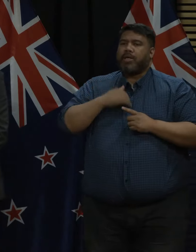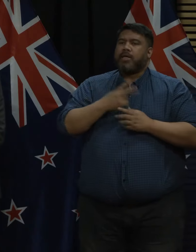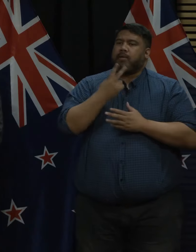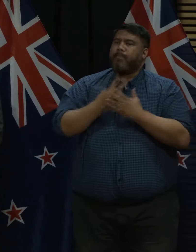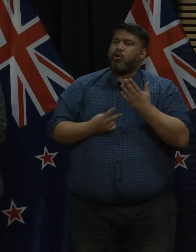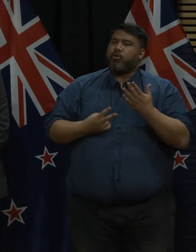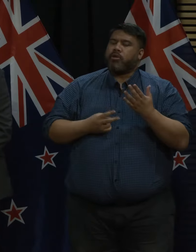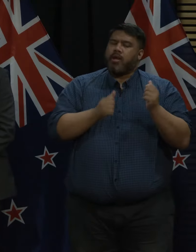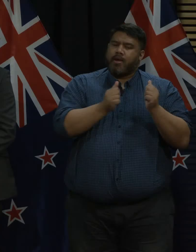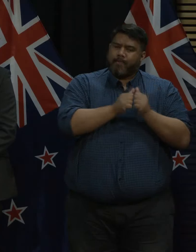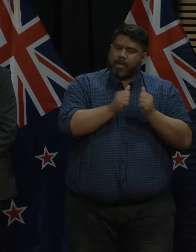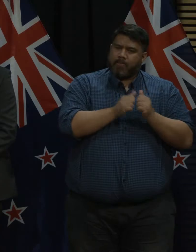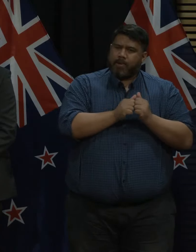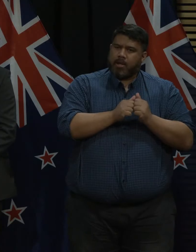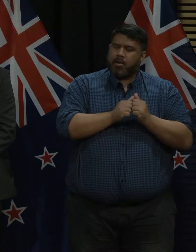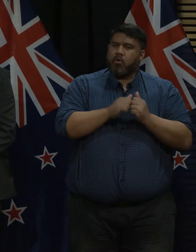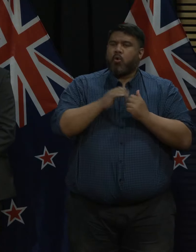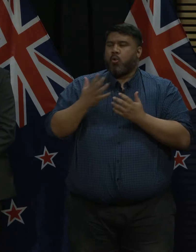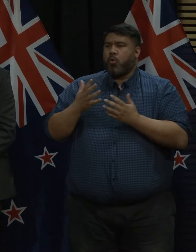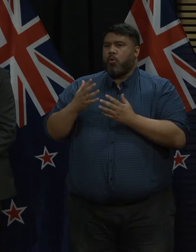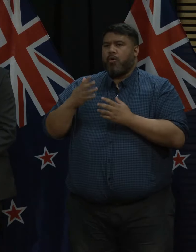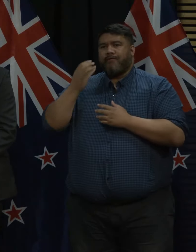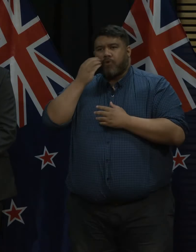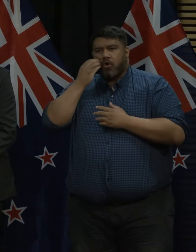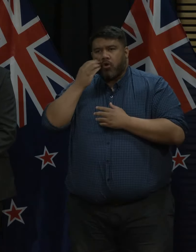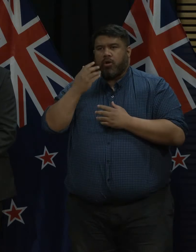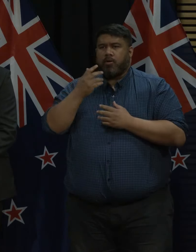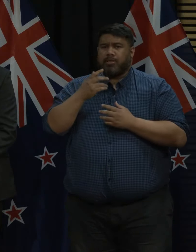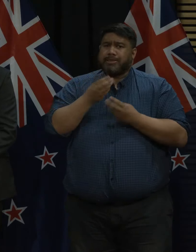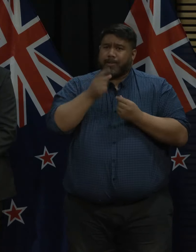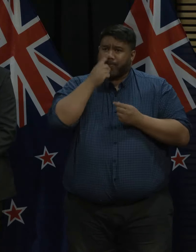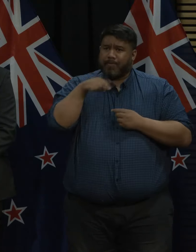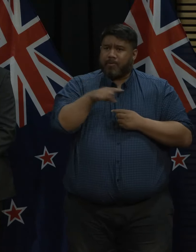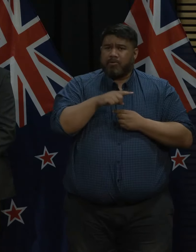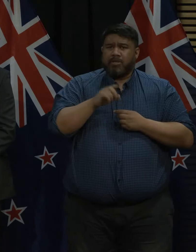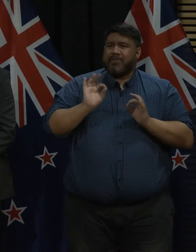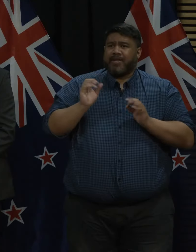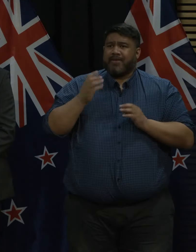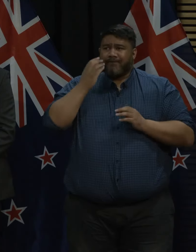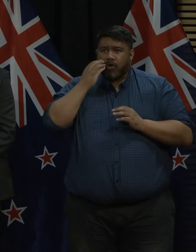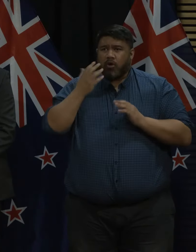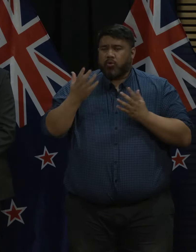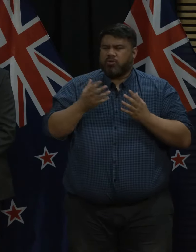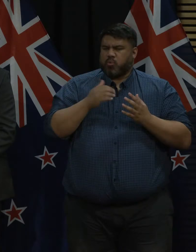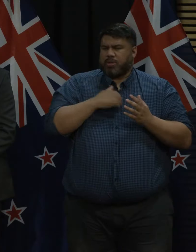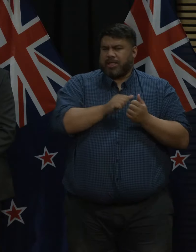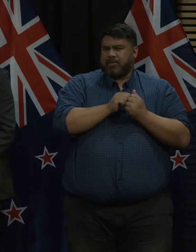to , At this stage we need to